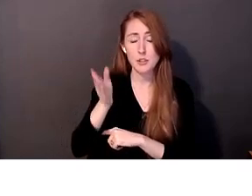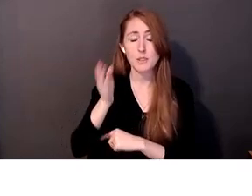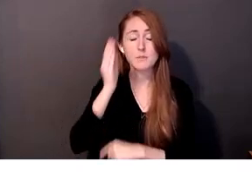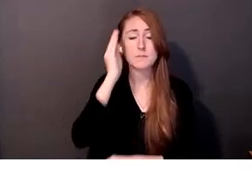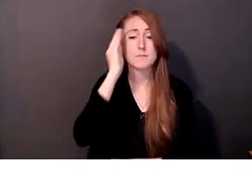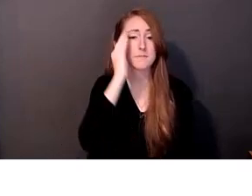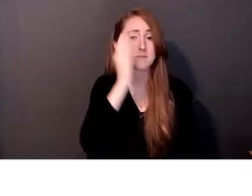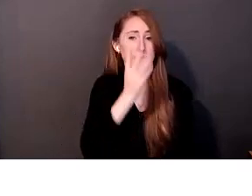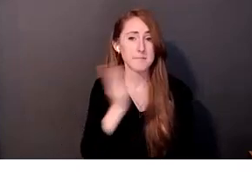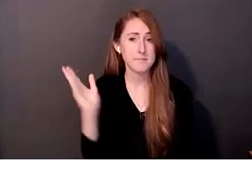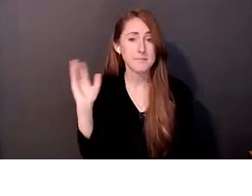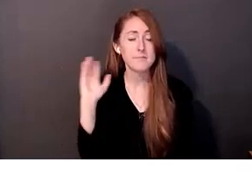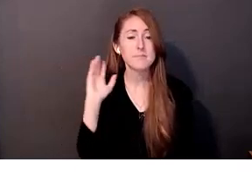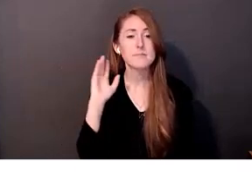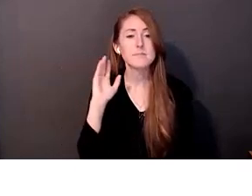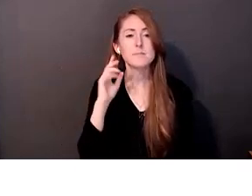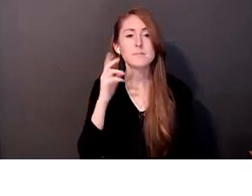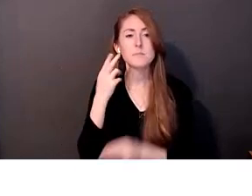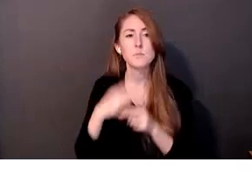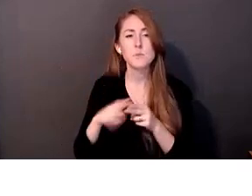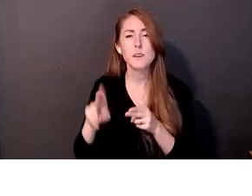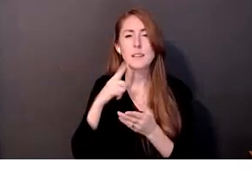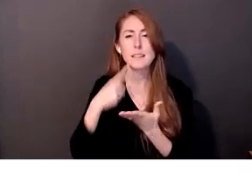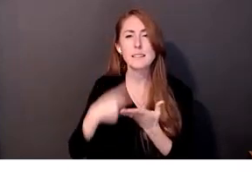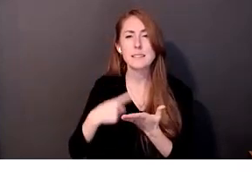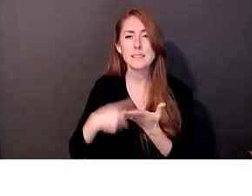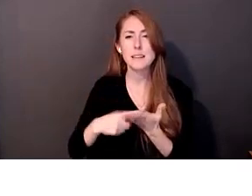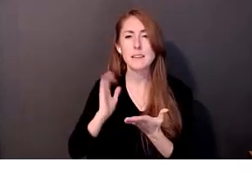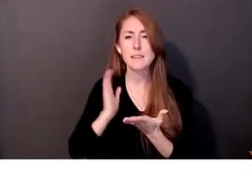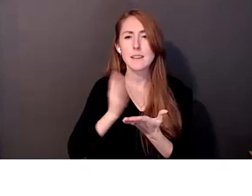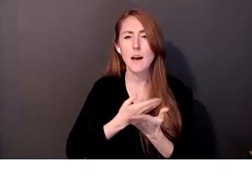about the lessons learned of working with community